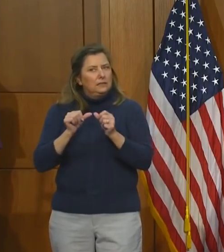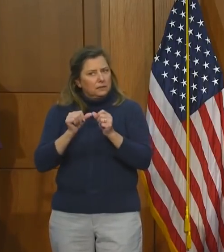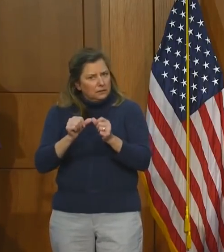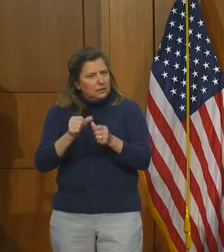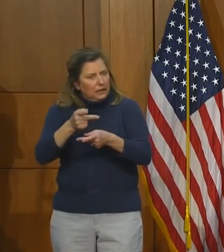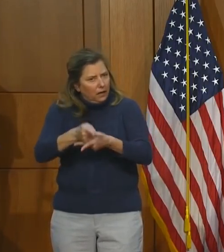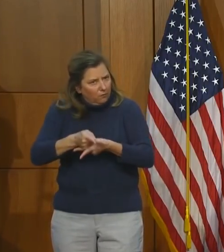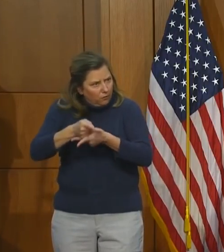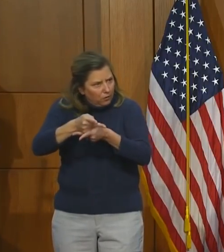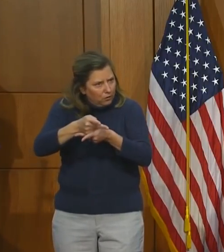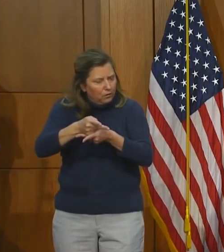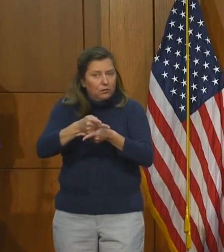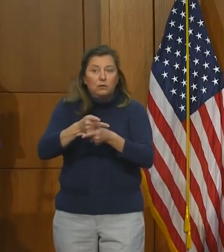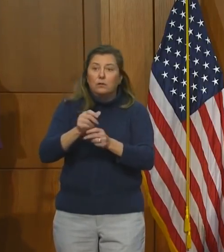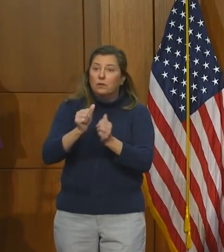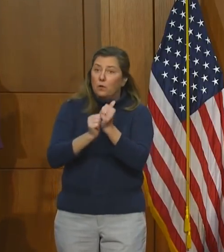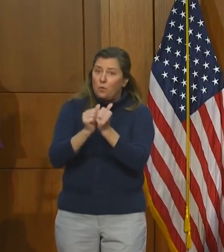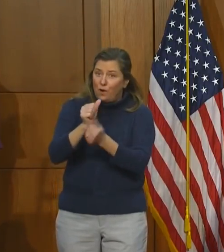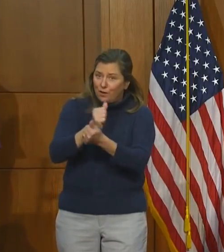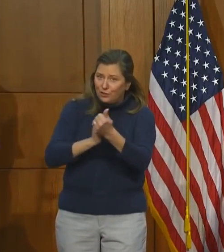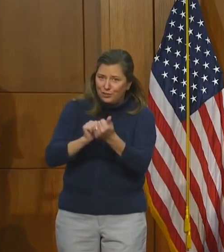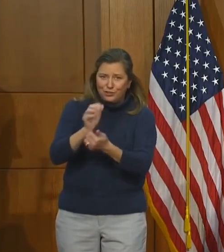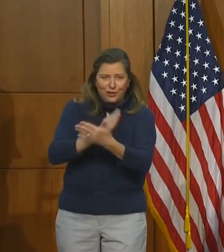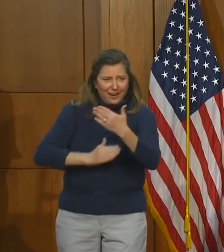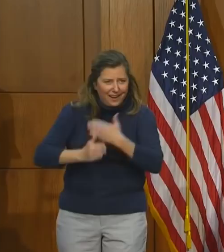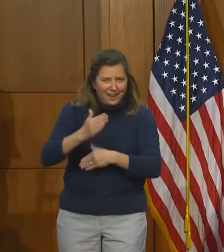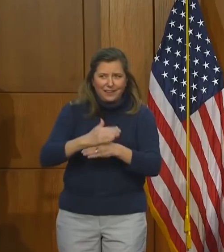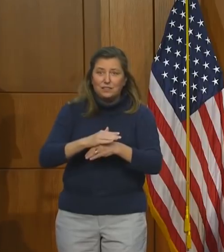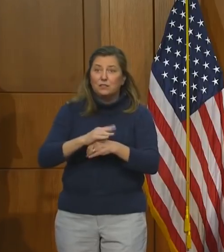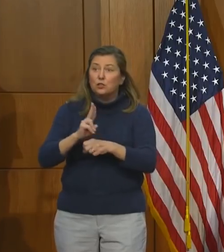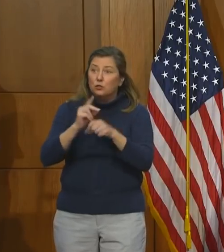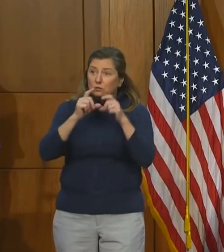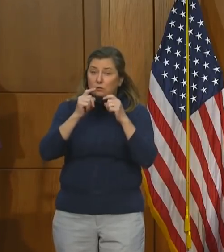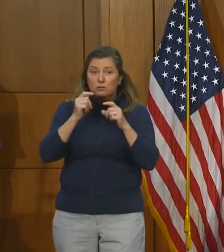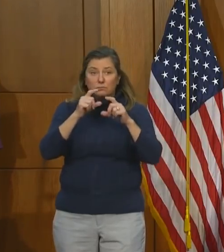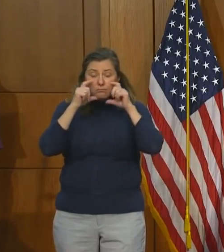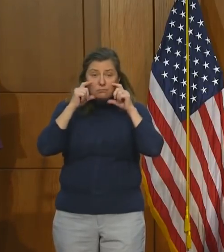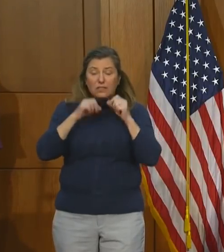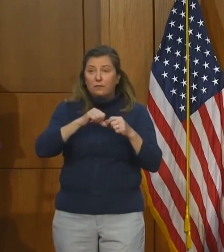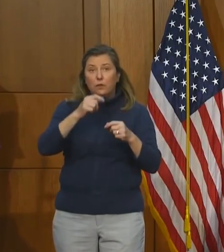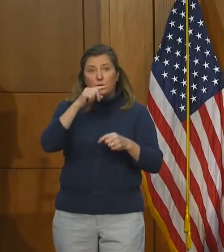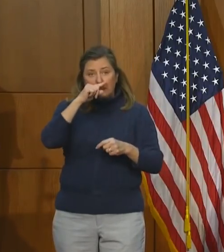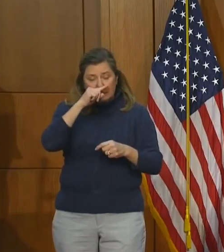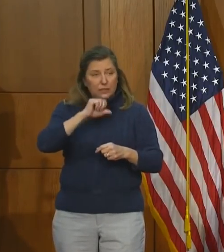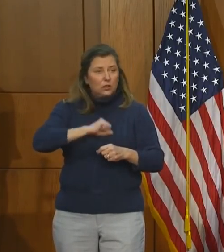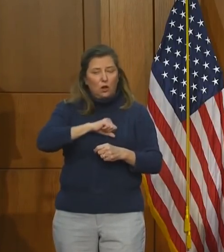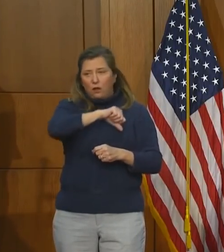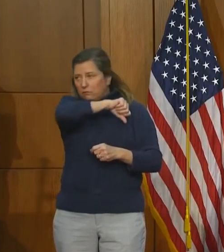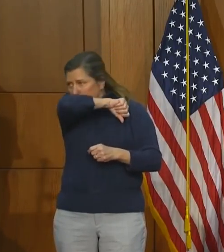THOSE WITH UNDERLYING MEDICAL CONDITIONS. SO PLEASE CONTINUE